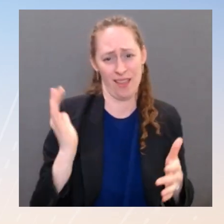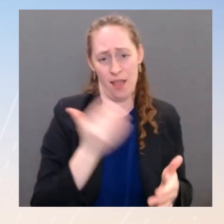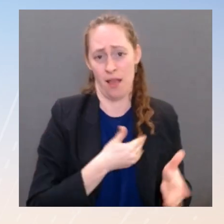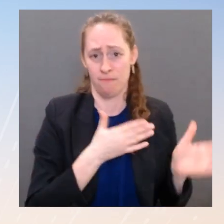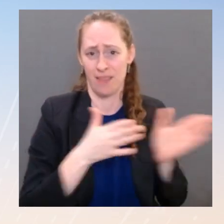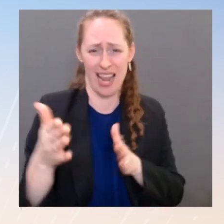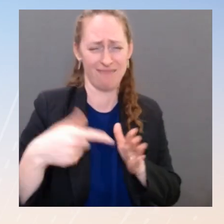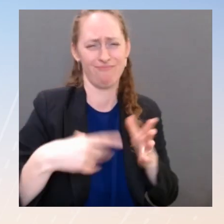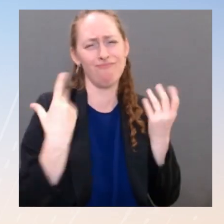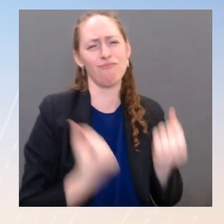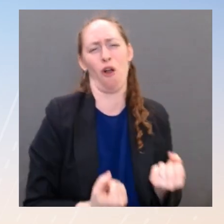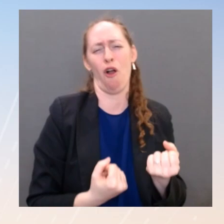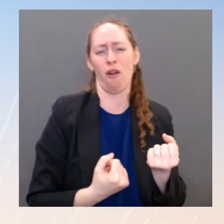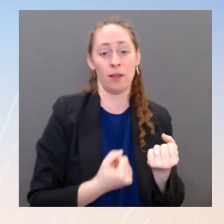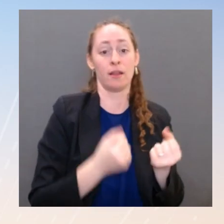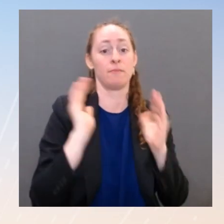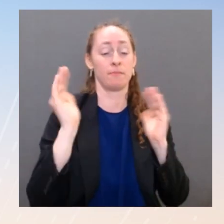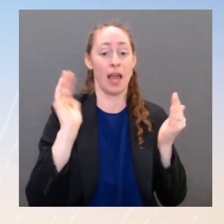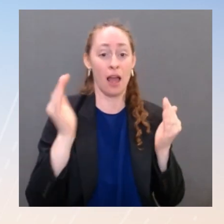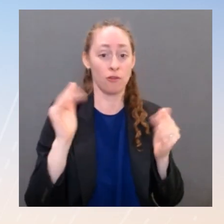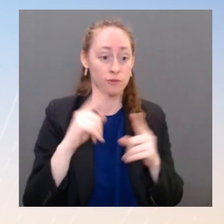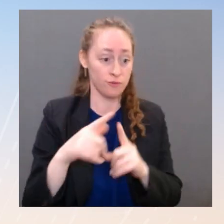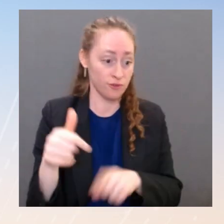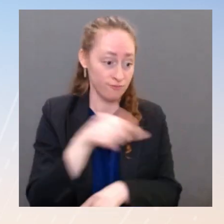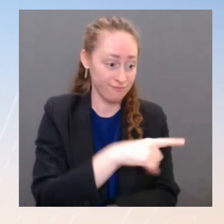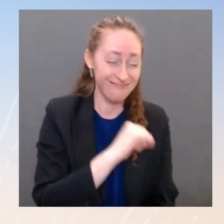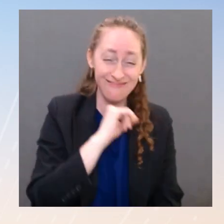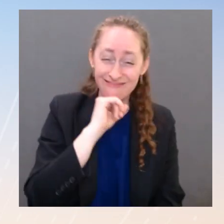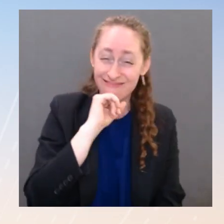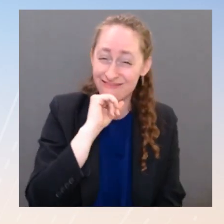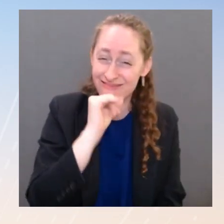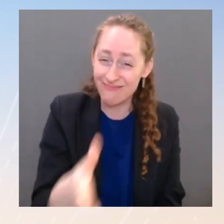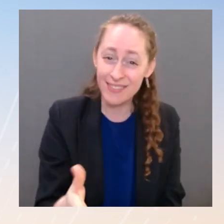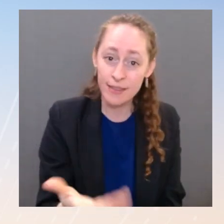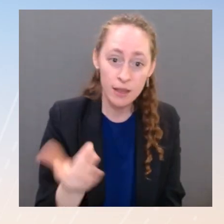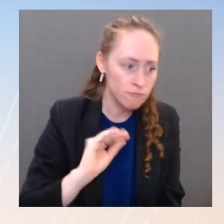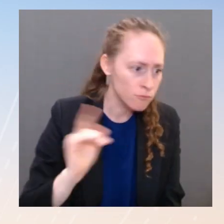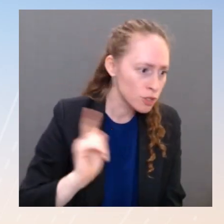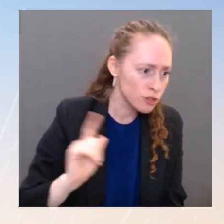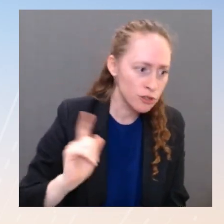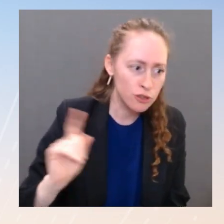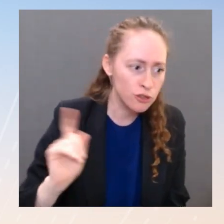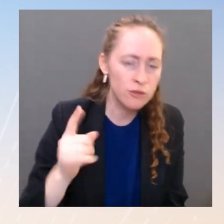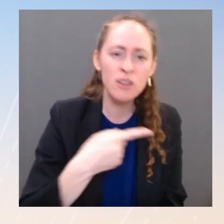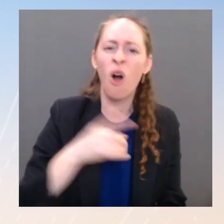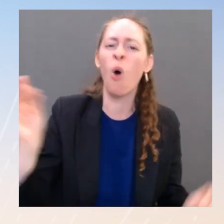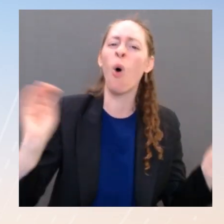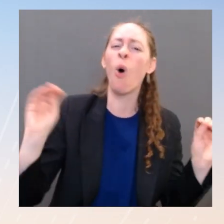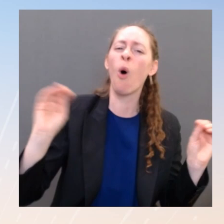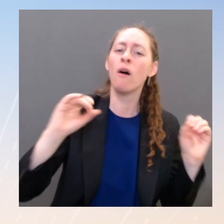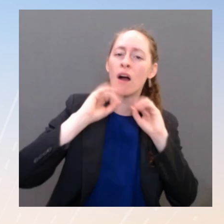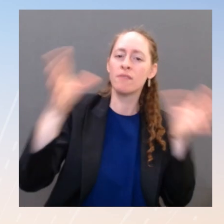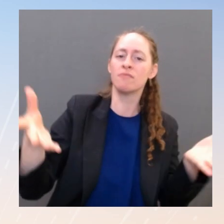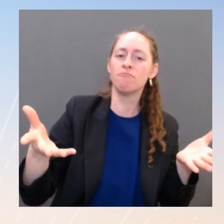less a course correction from ongoing policy work that has been done from the beginning. The Press: But given the situation at the border right now